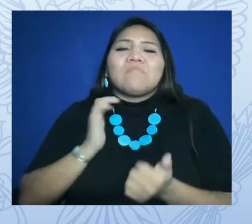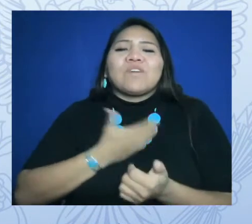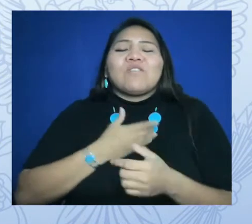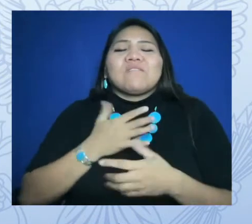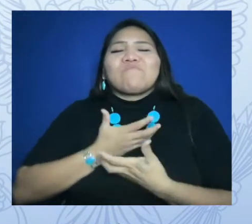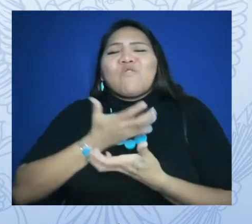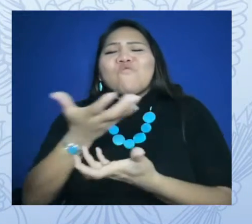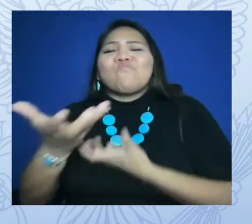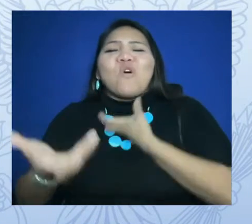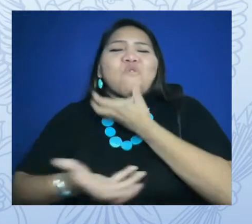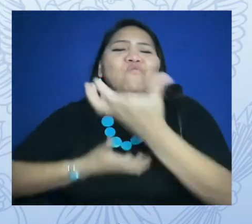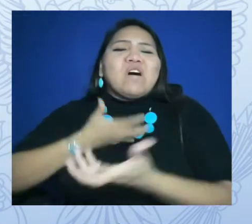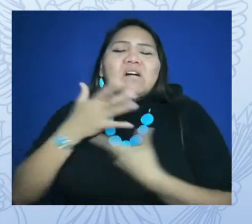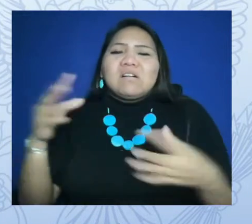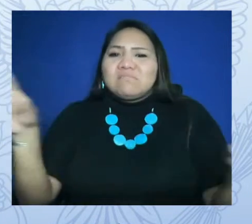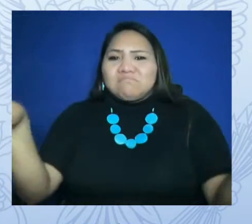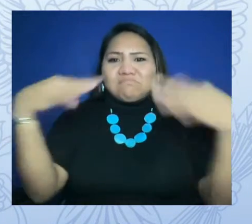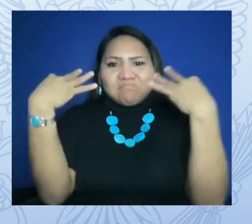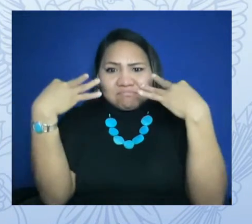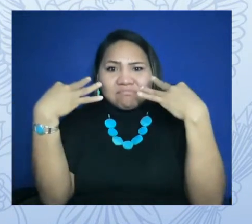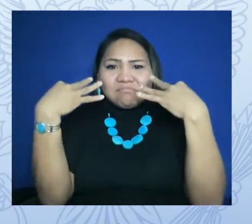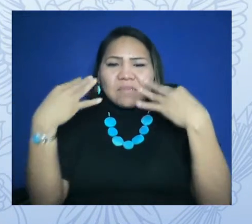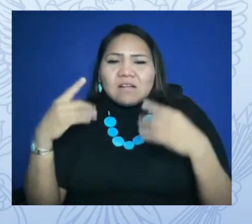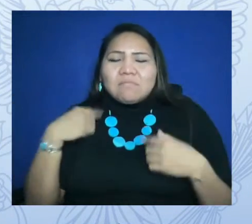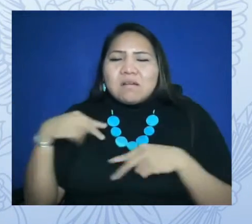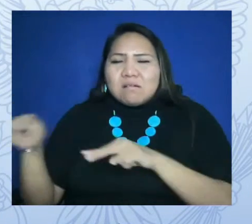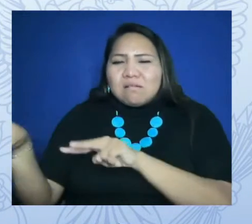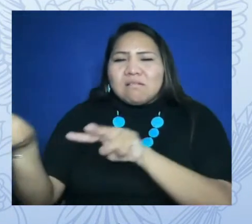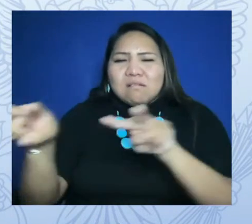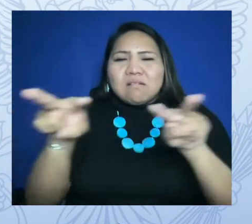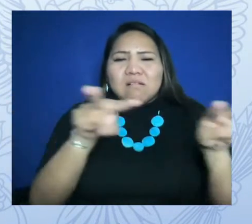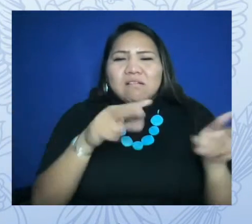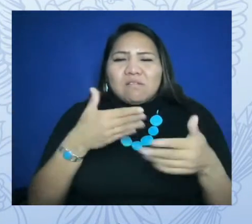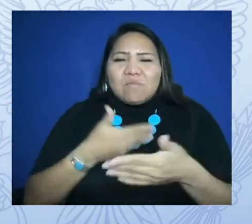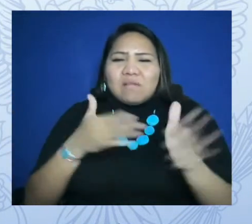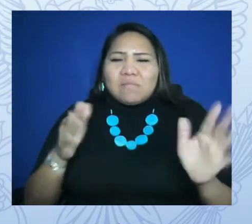When I look around this room at so many friends, family and leaders,